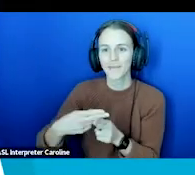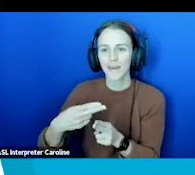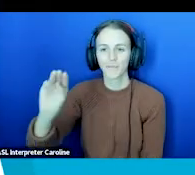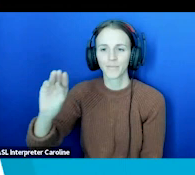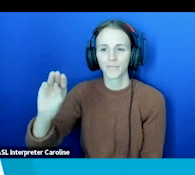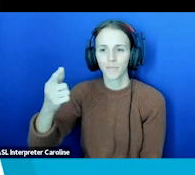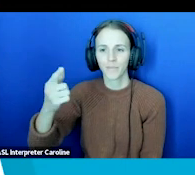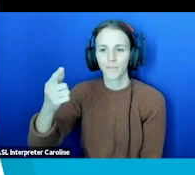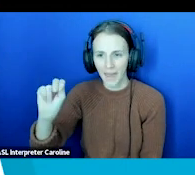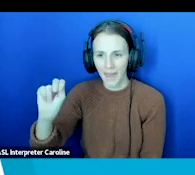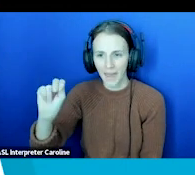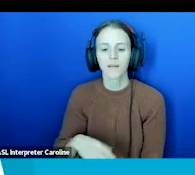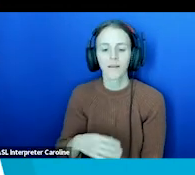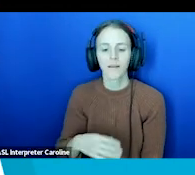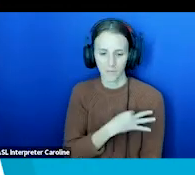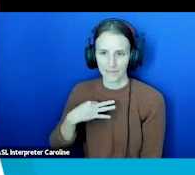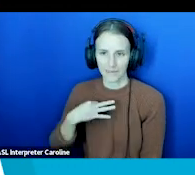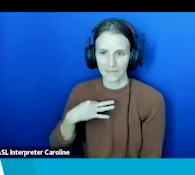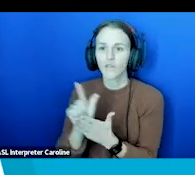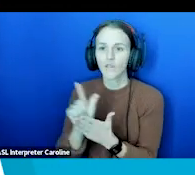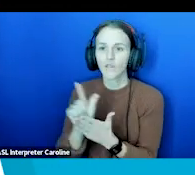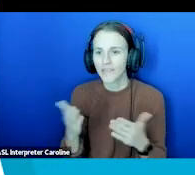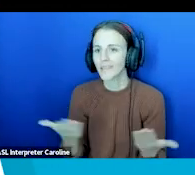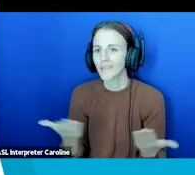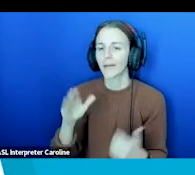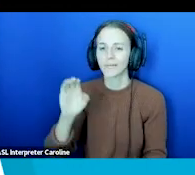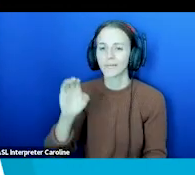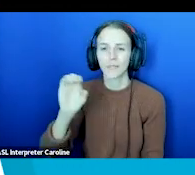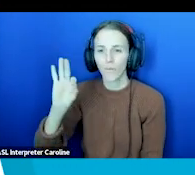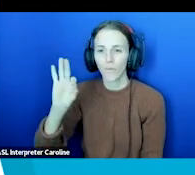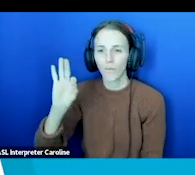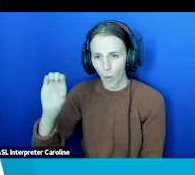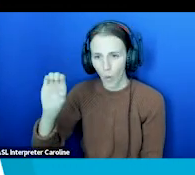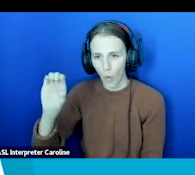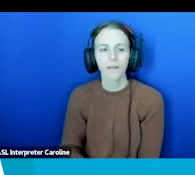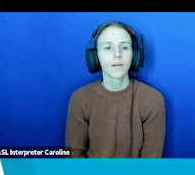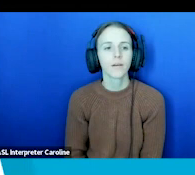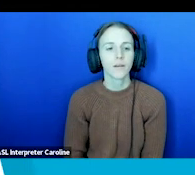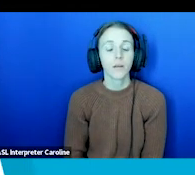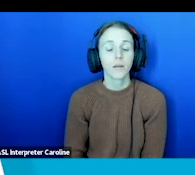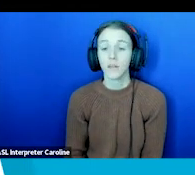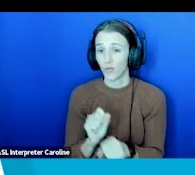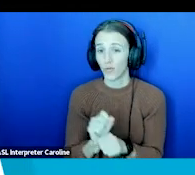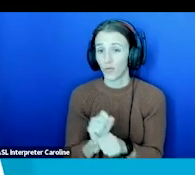MEGAN. >> HI, EVERYONE. MY NAME IS MEGAN. AND I AM A